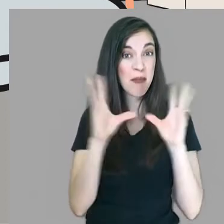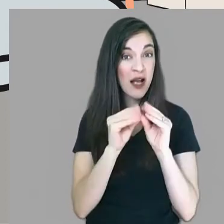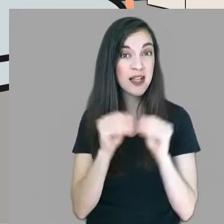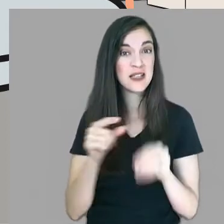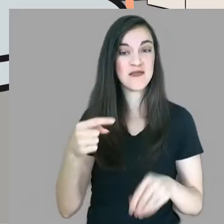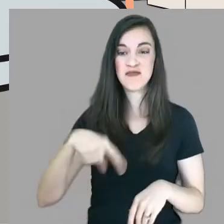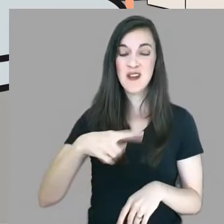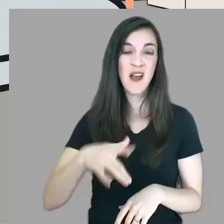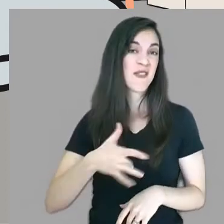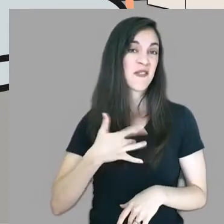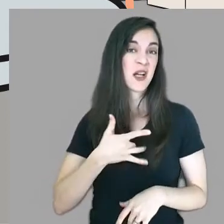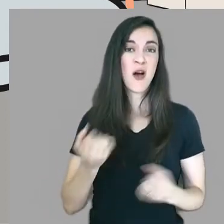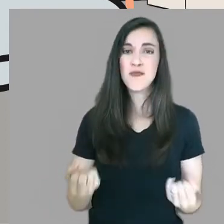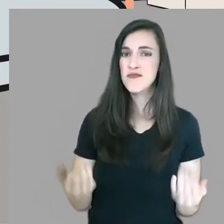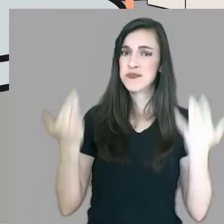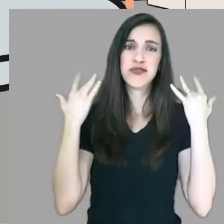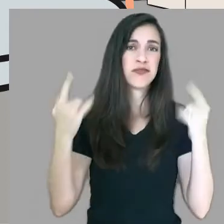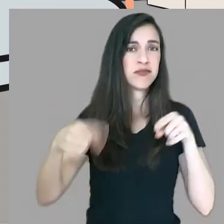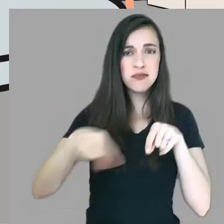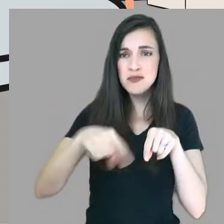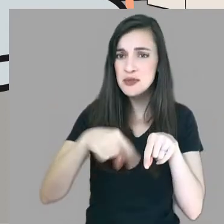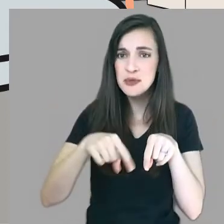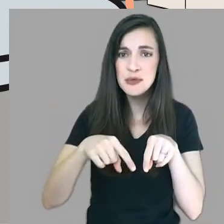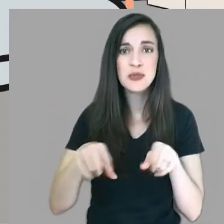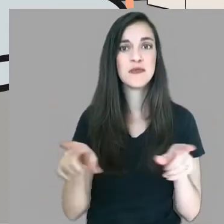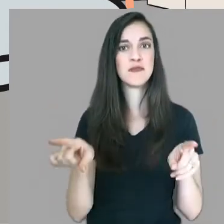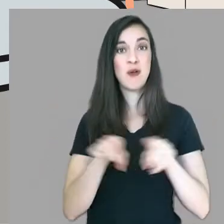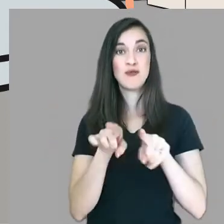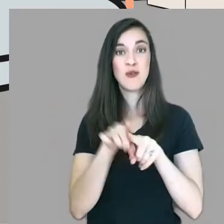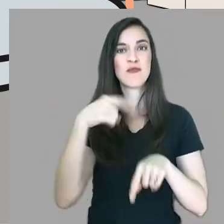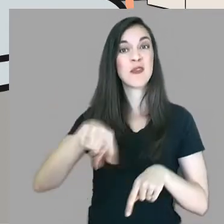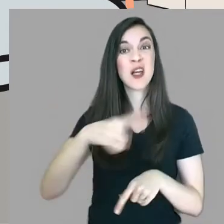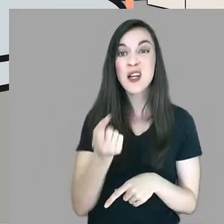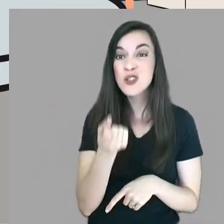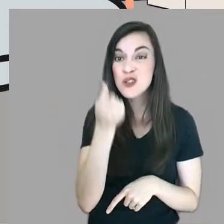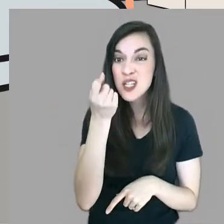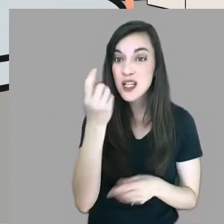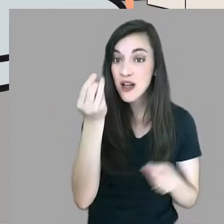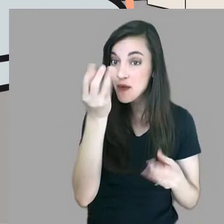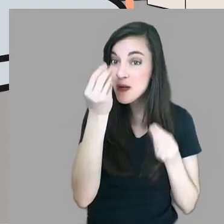anxious at IEP meetings, and family members have reported understanding none or only